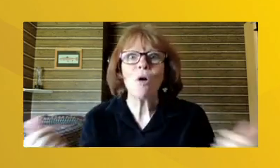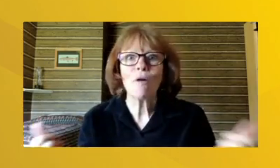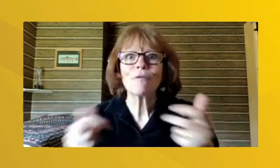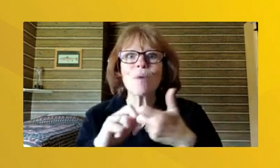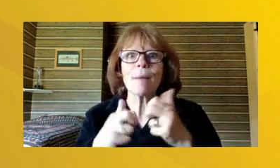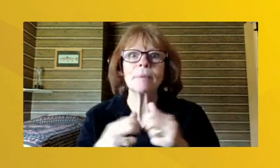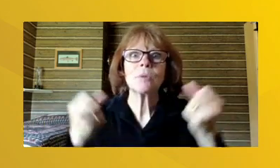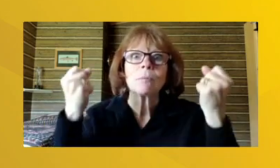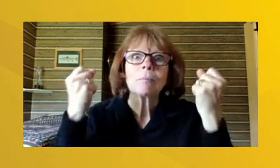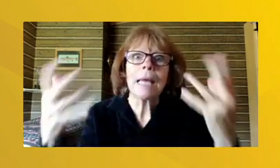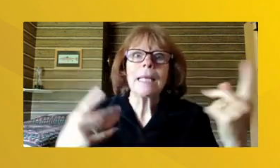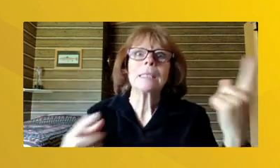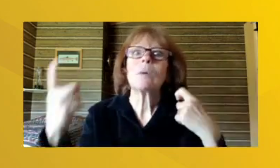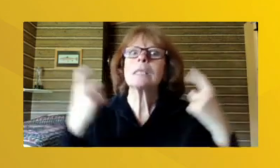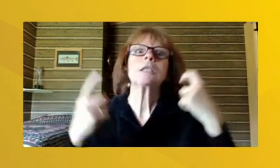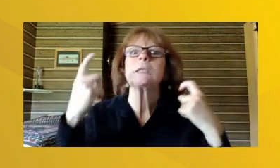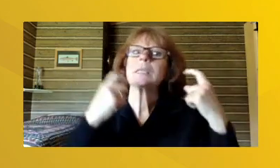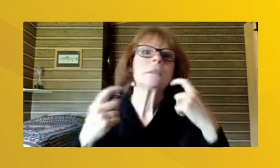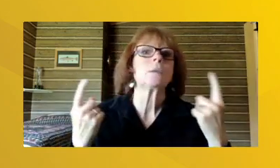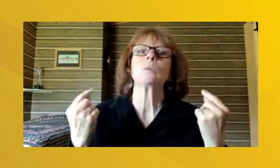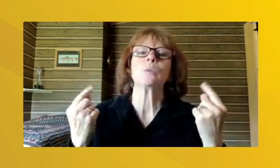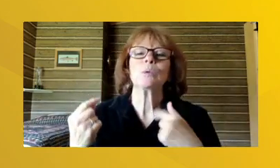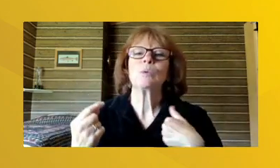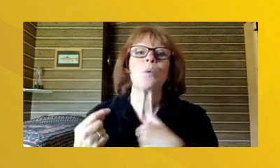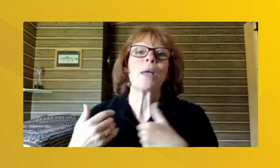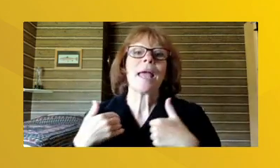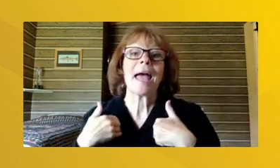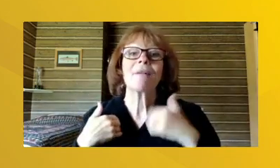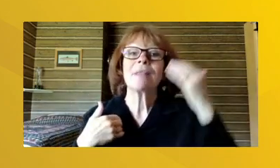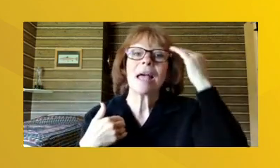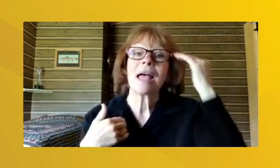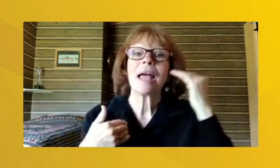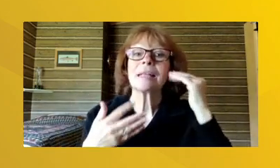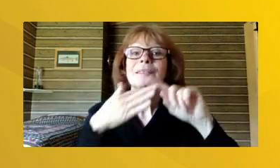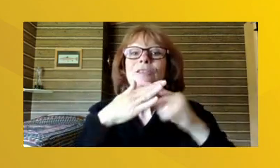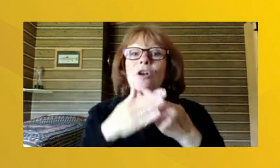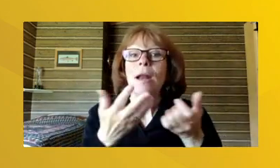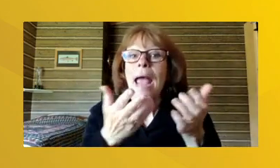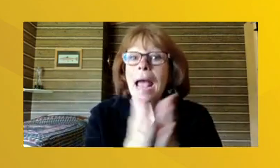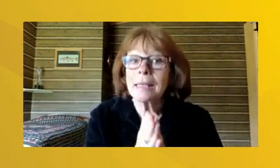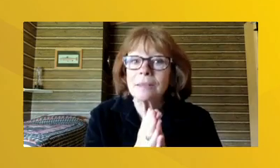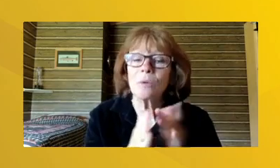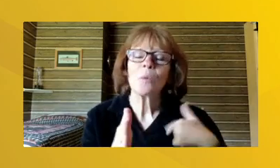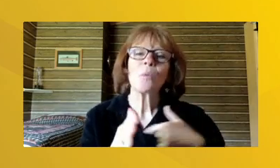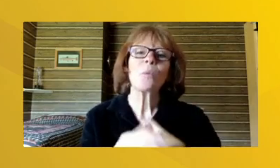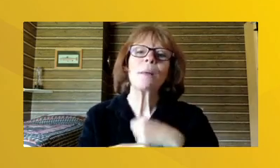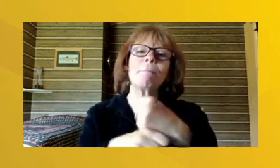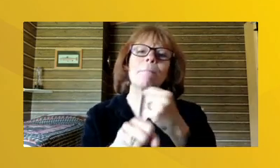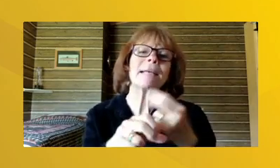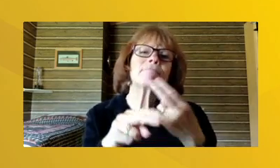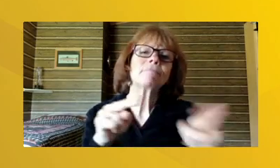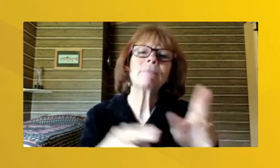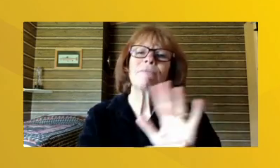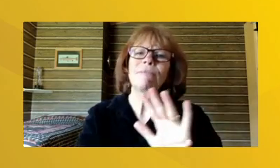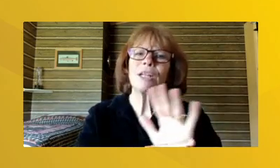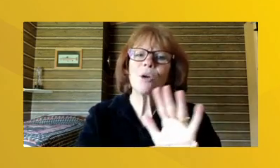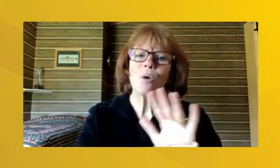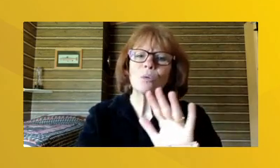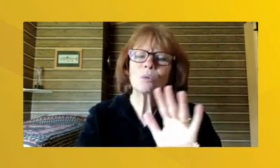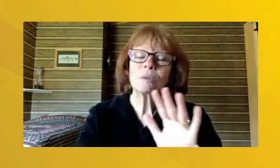So Head Start Asks are little videos that not only answers the question that a Head